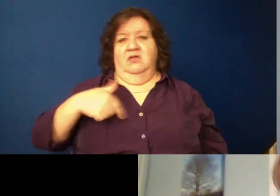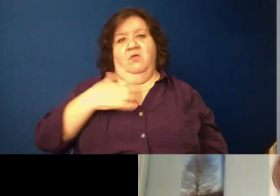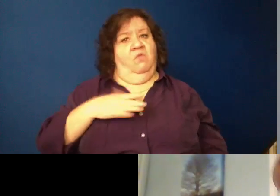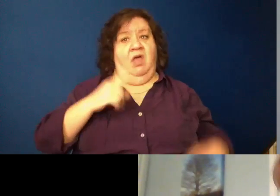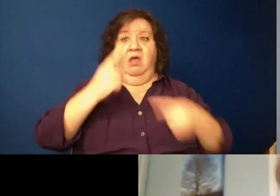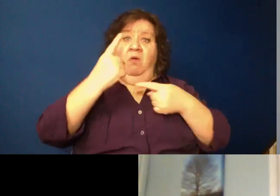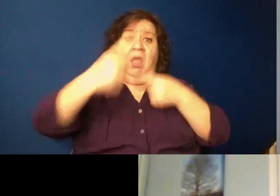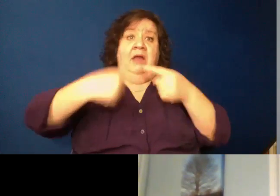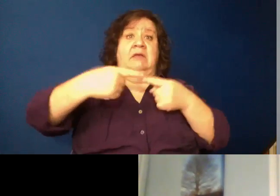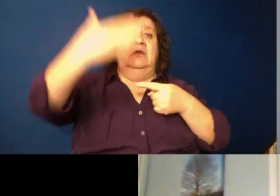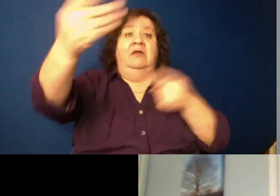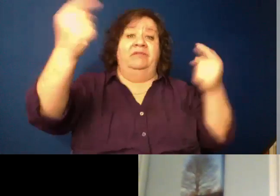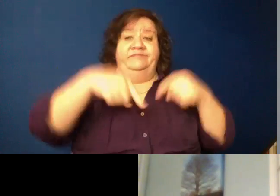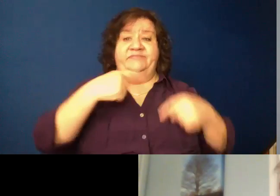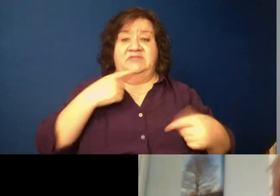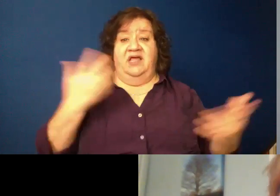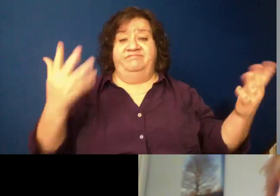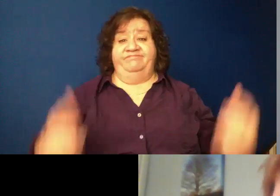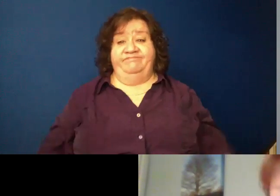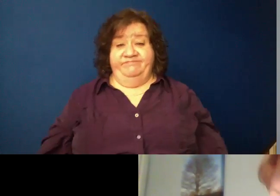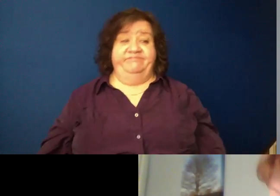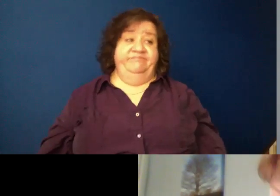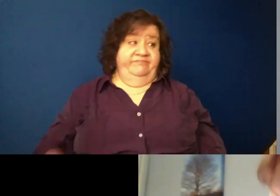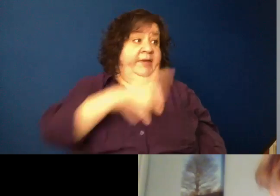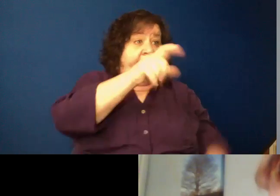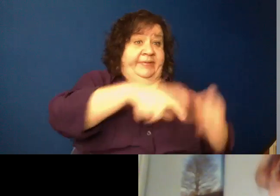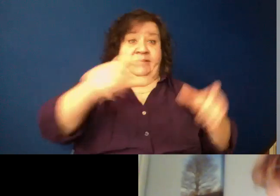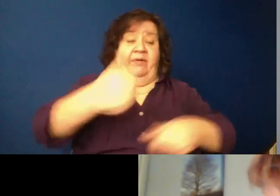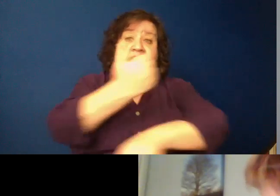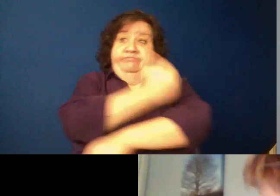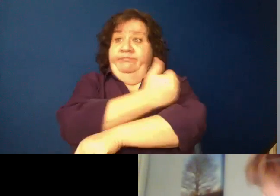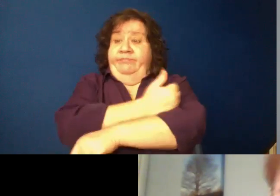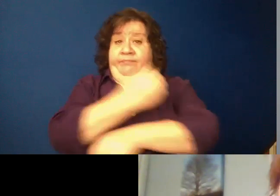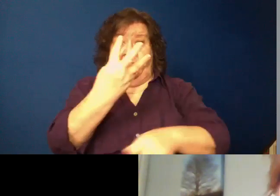disabilities we don't want to come back with that so today we're gonna request uh